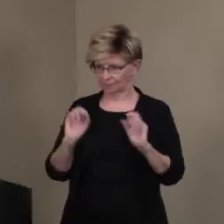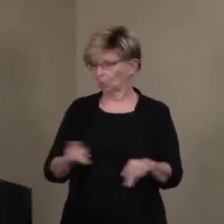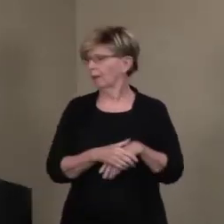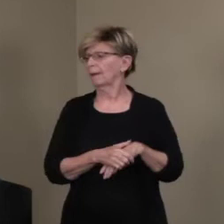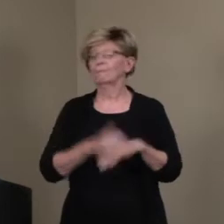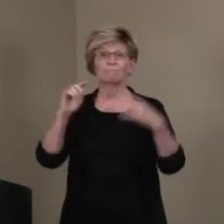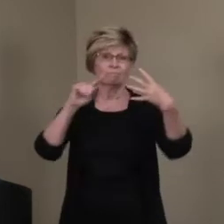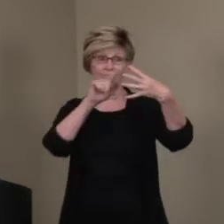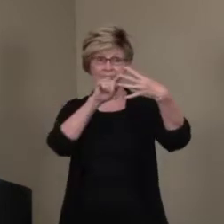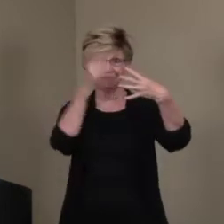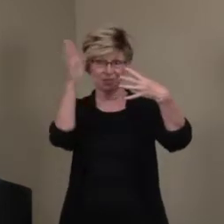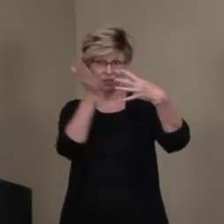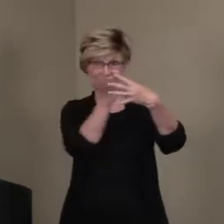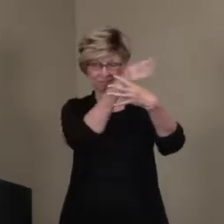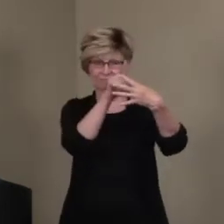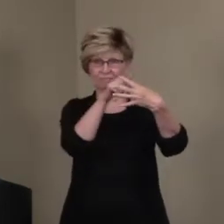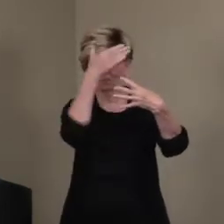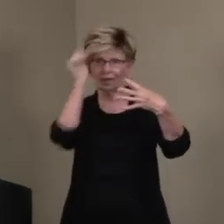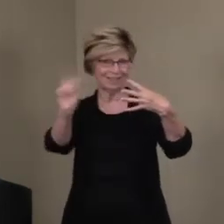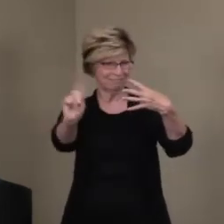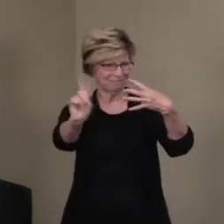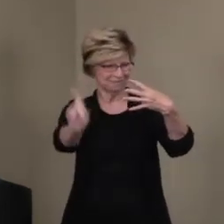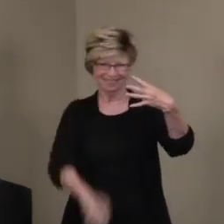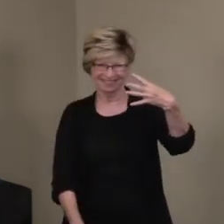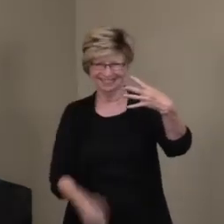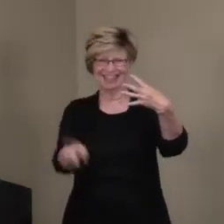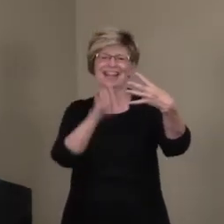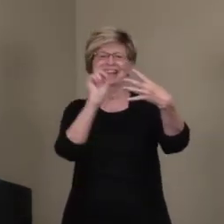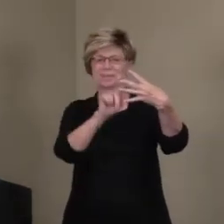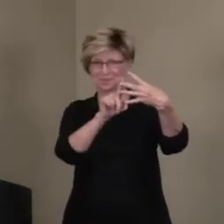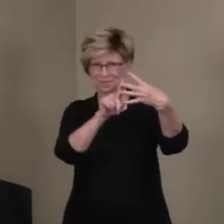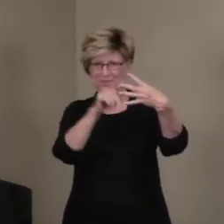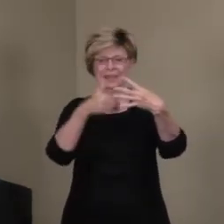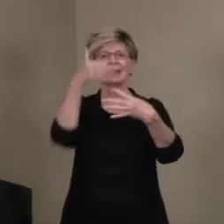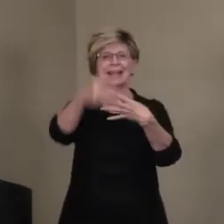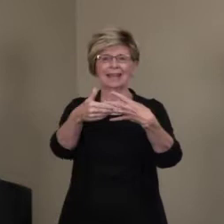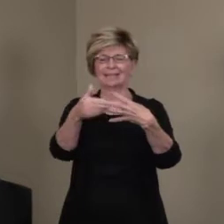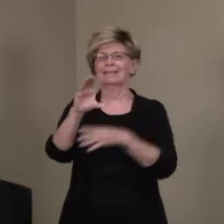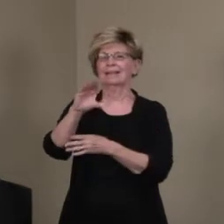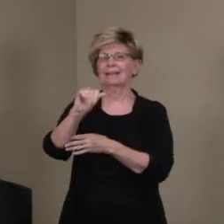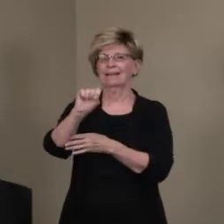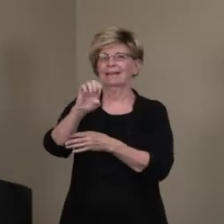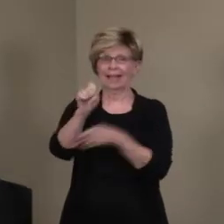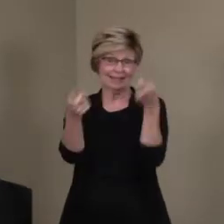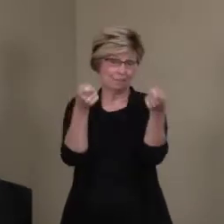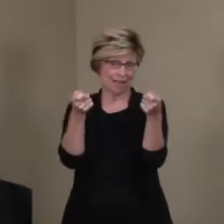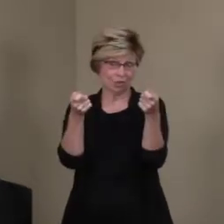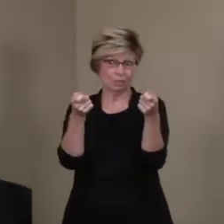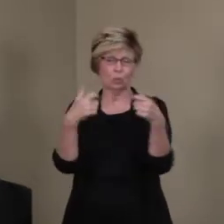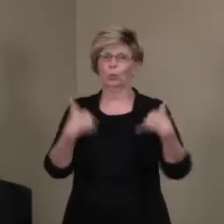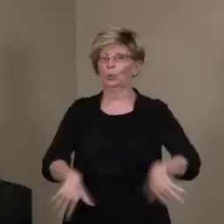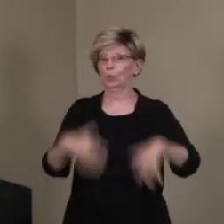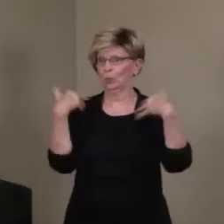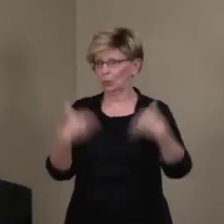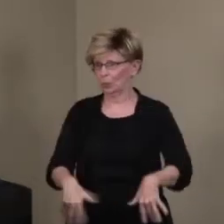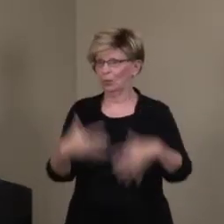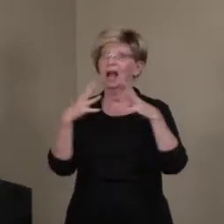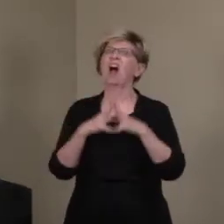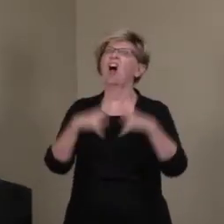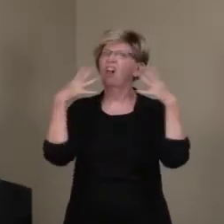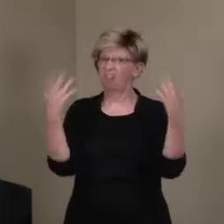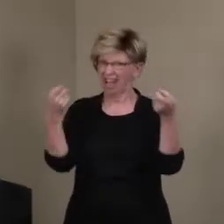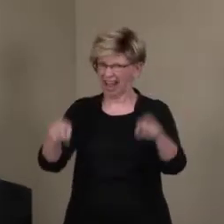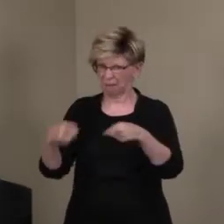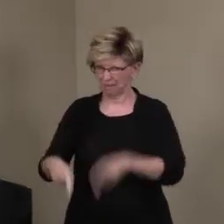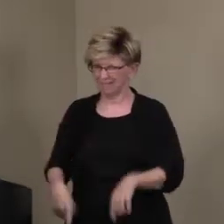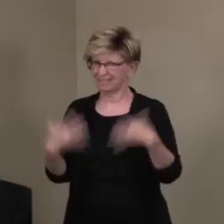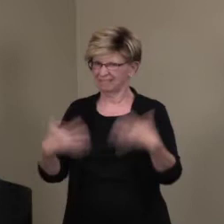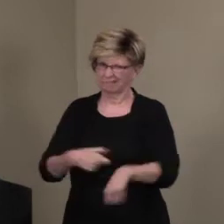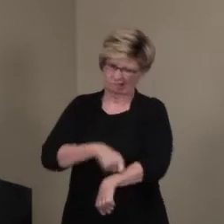okay so now we're moving on to case management case management of lot